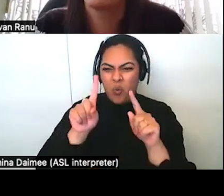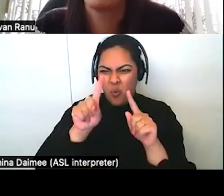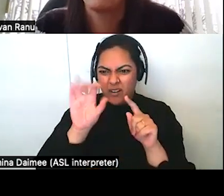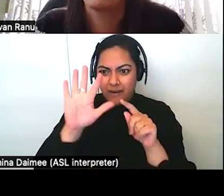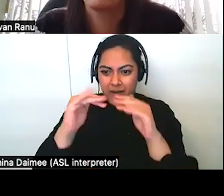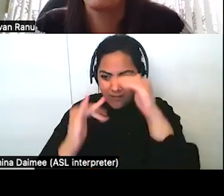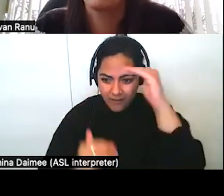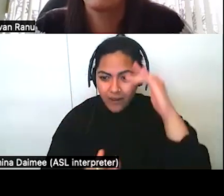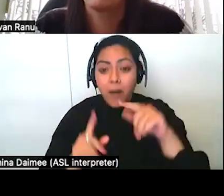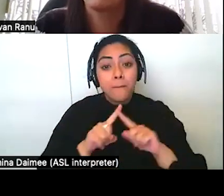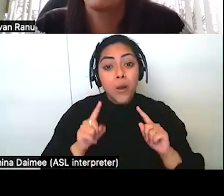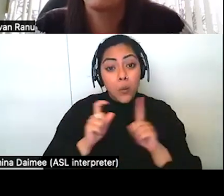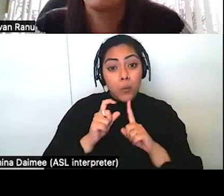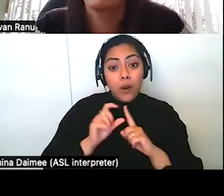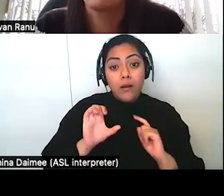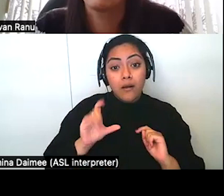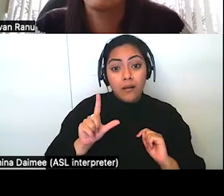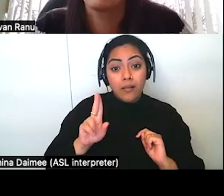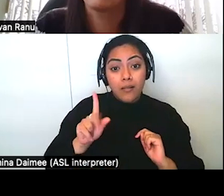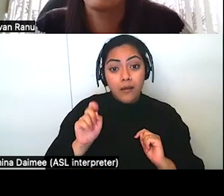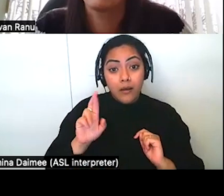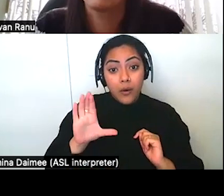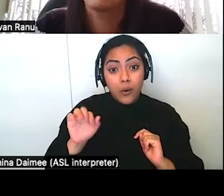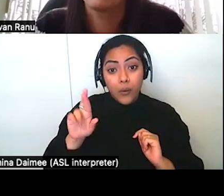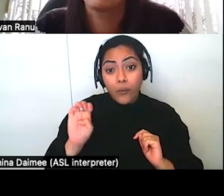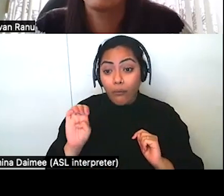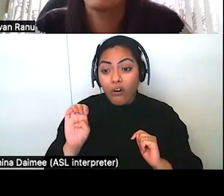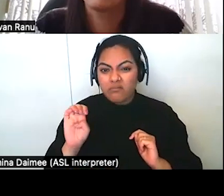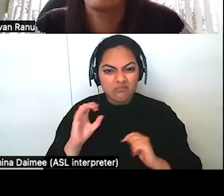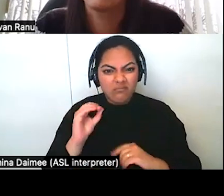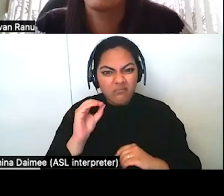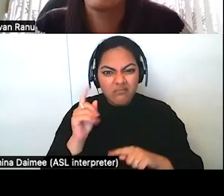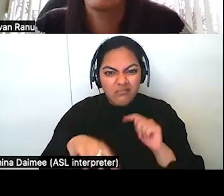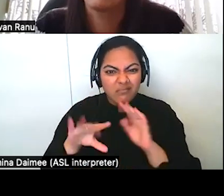So, Cluttercore book publishers get on that with your keywords.